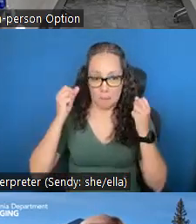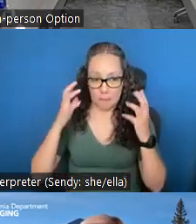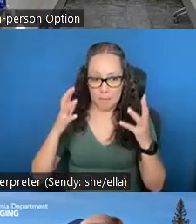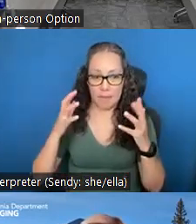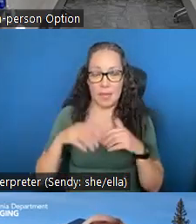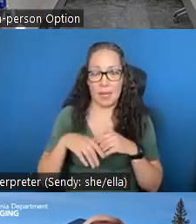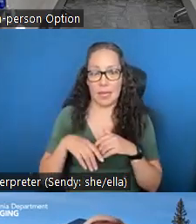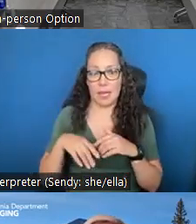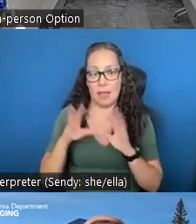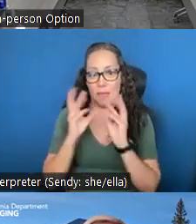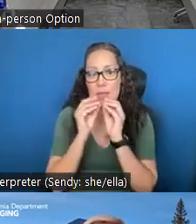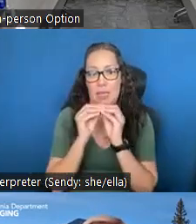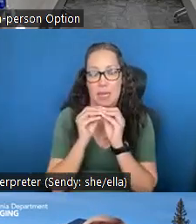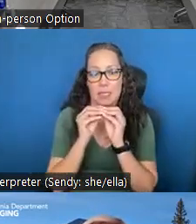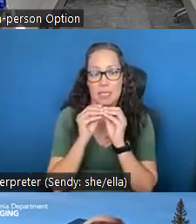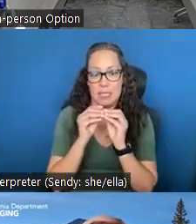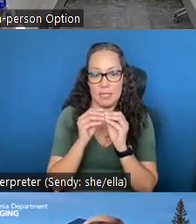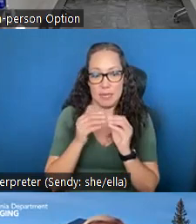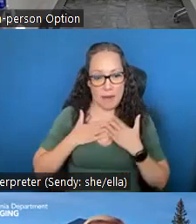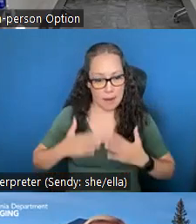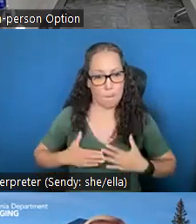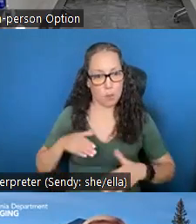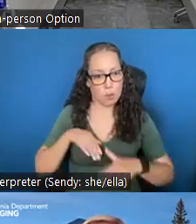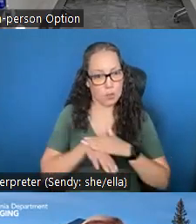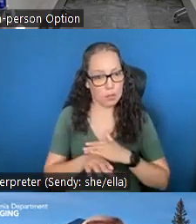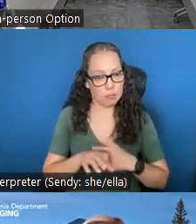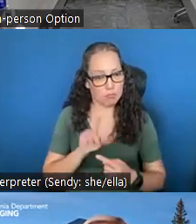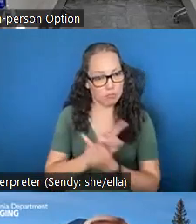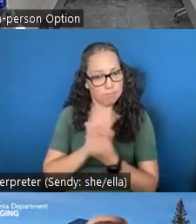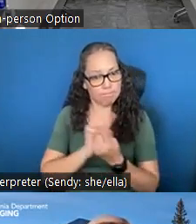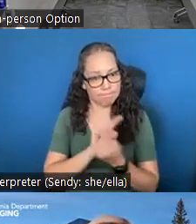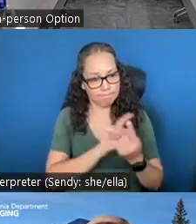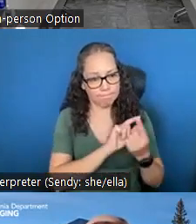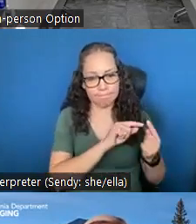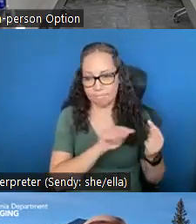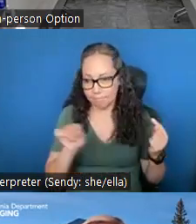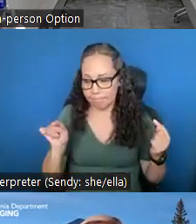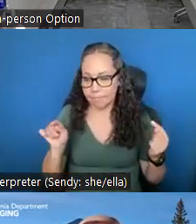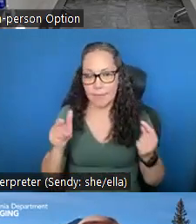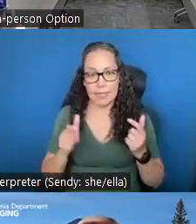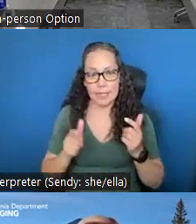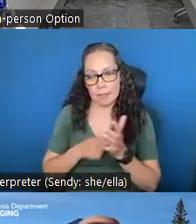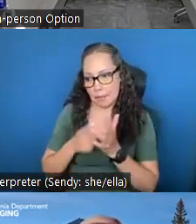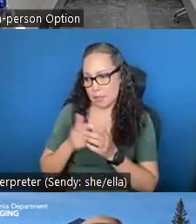person and most of them included um a large number of their staff maybe some of their local advisory